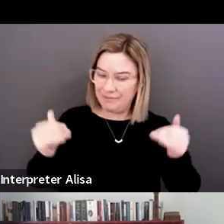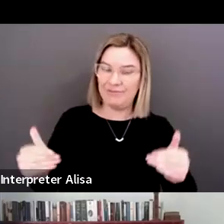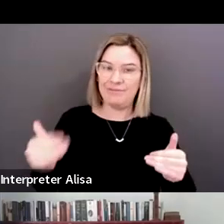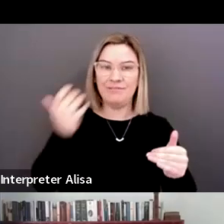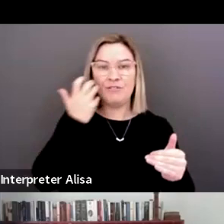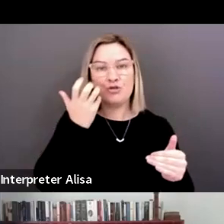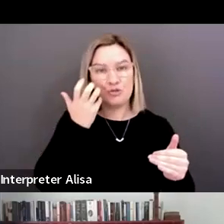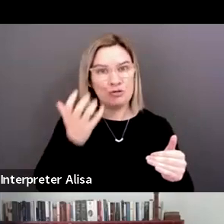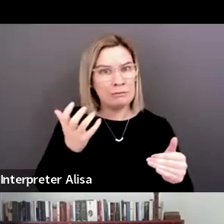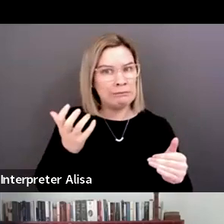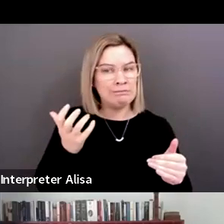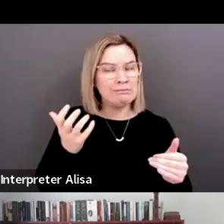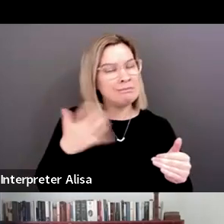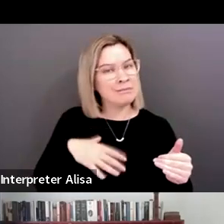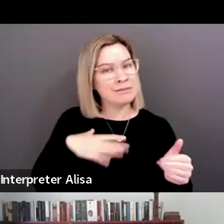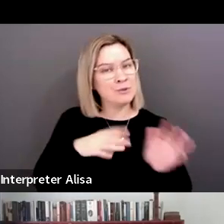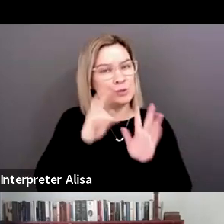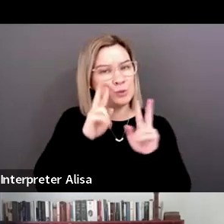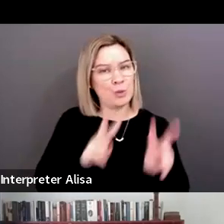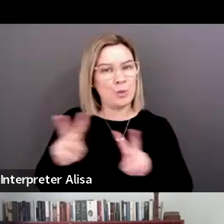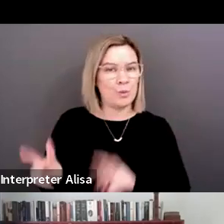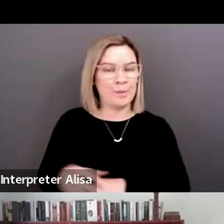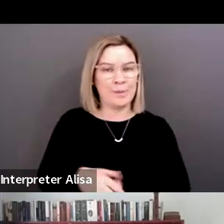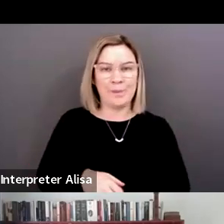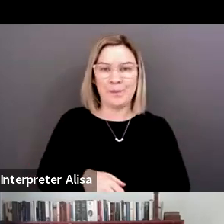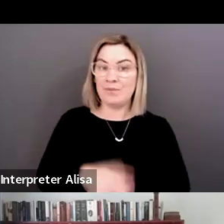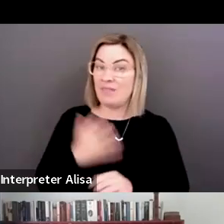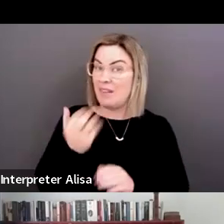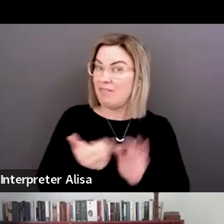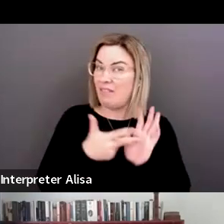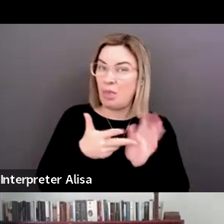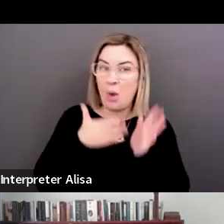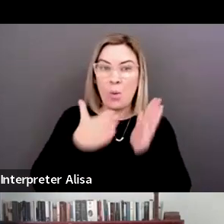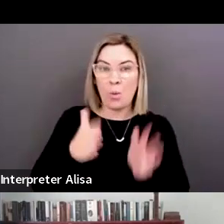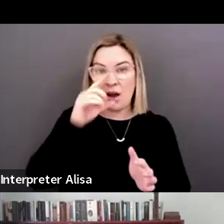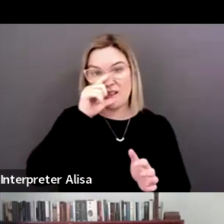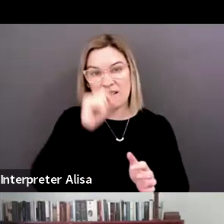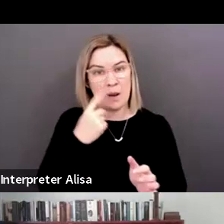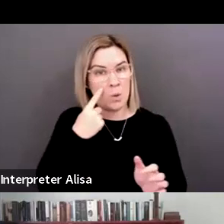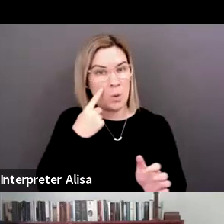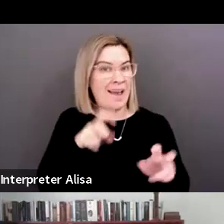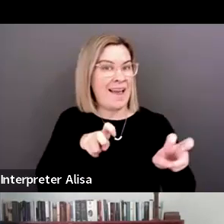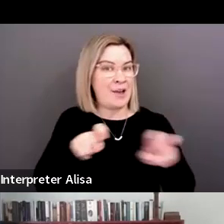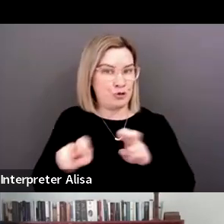Australia. I think we're far behind in some aspects. And this kind of - this